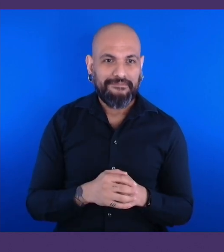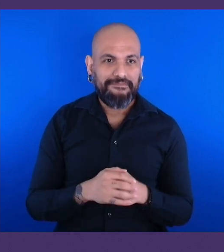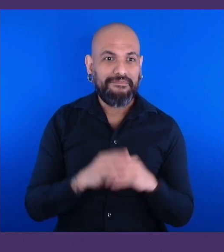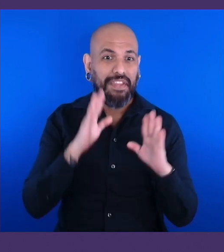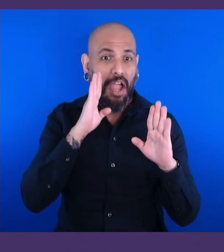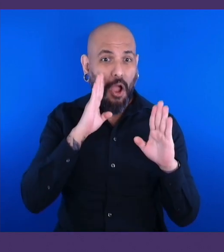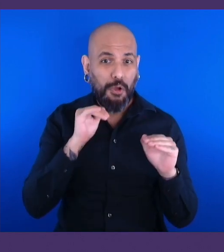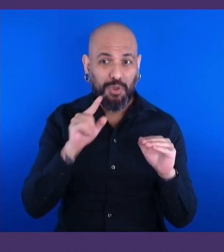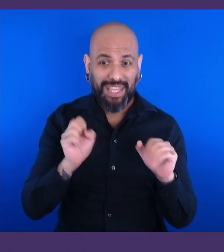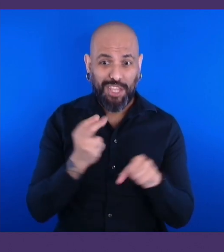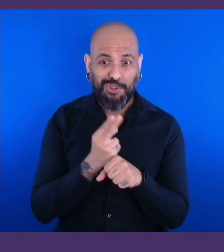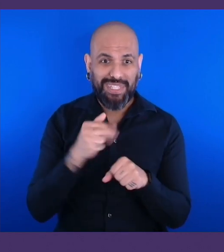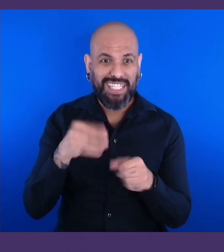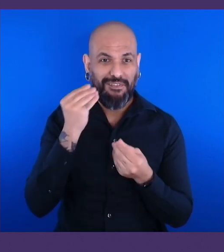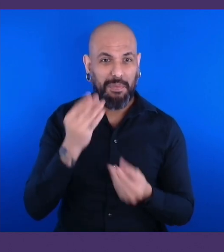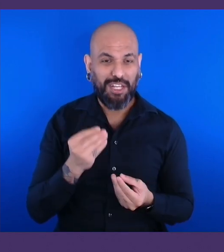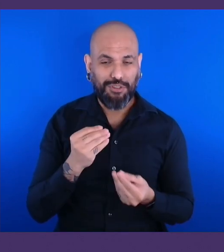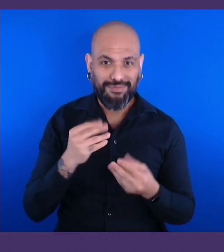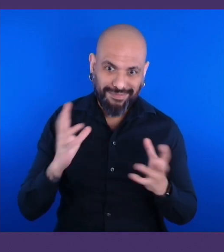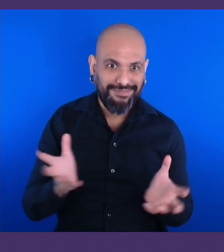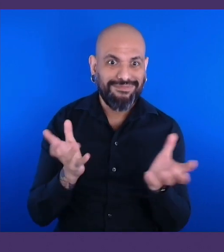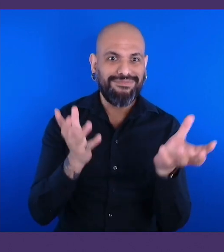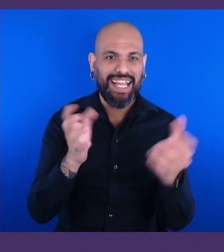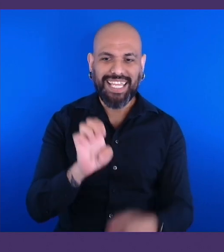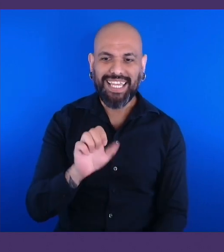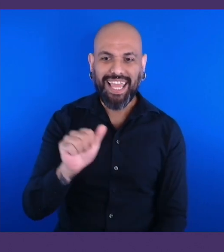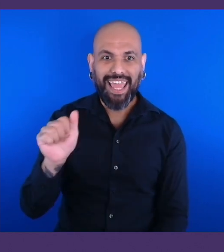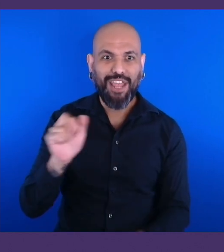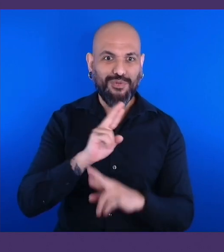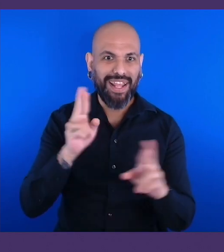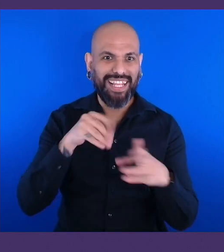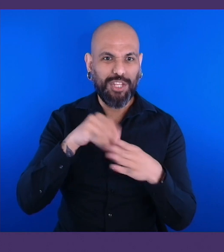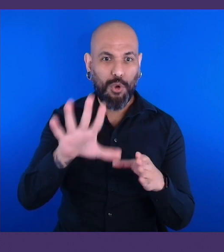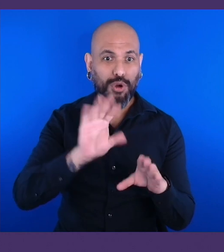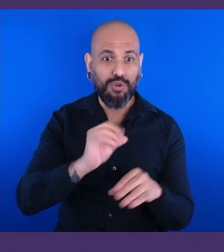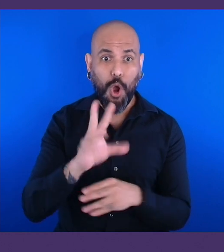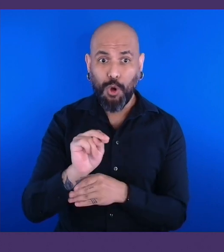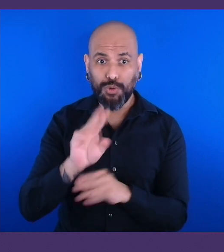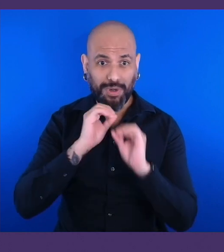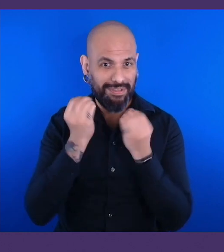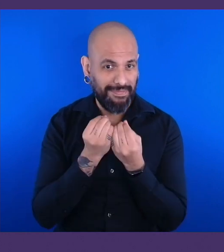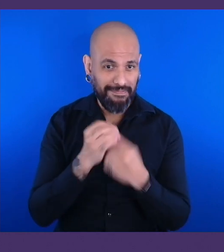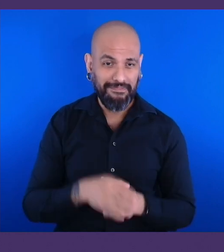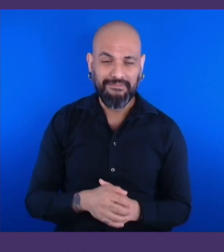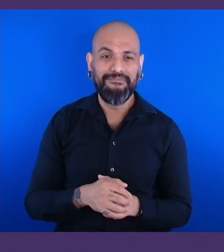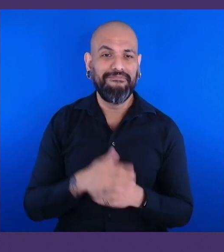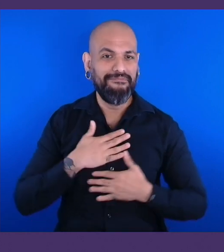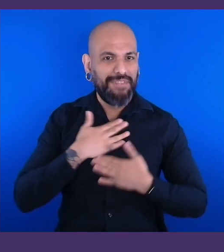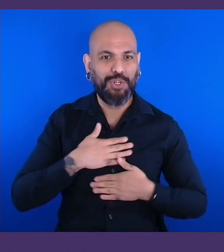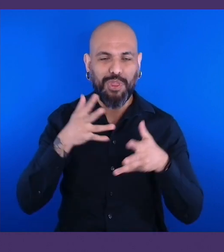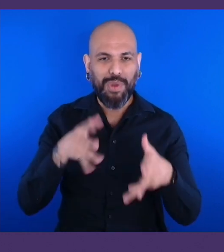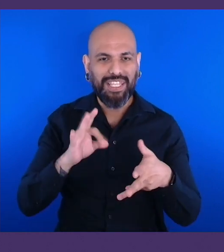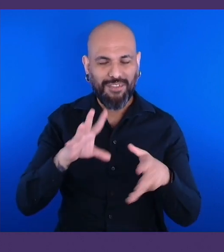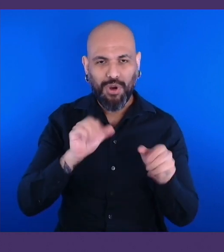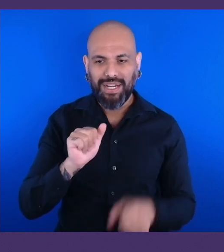to drive EAA readiness in your own organization. Enjoy the rest of your Ability Summit.